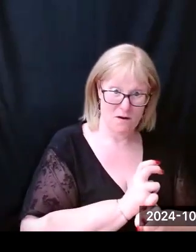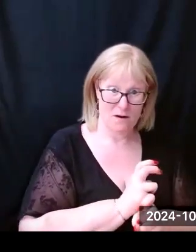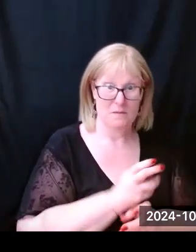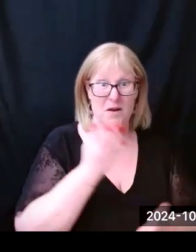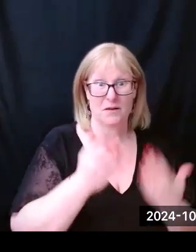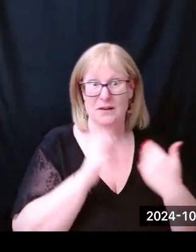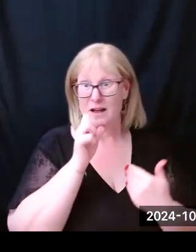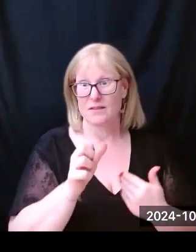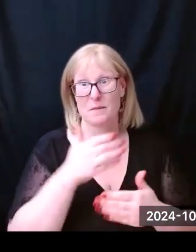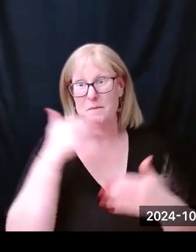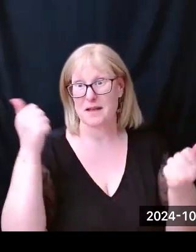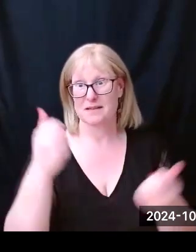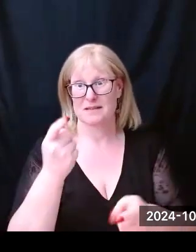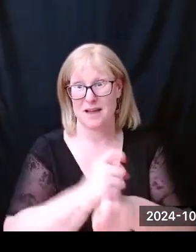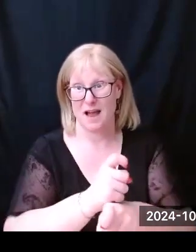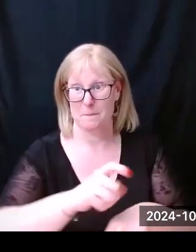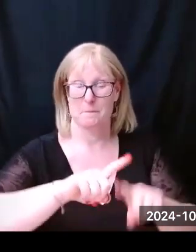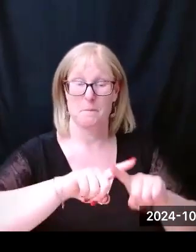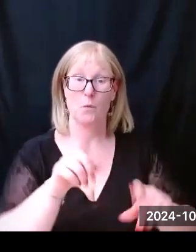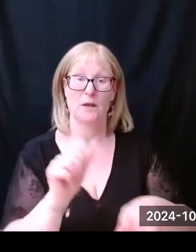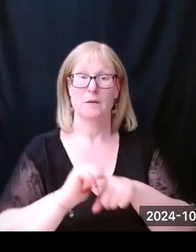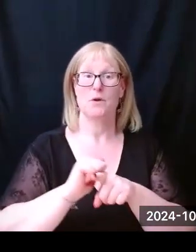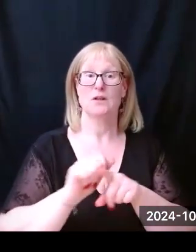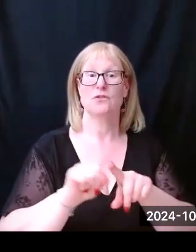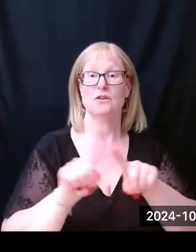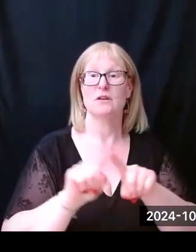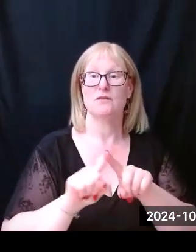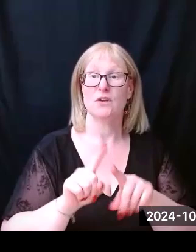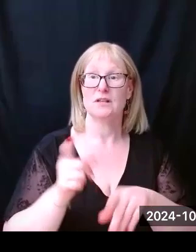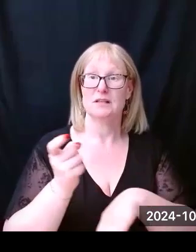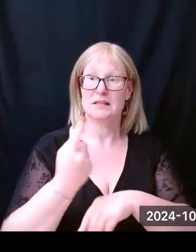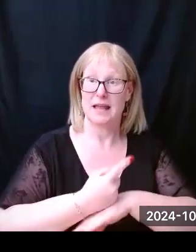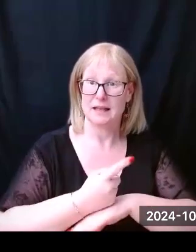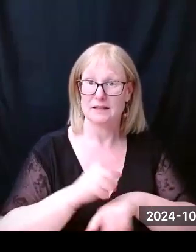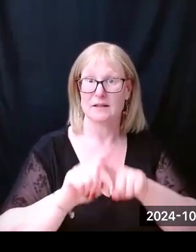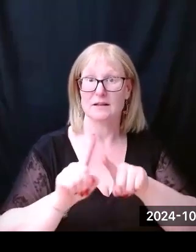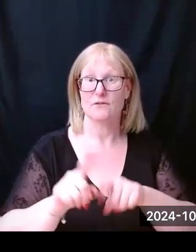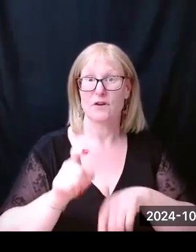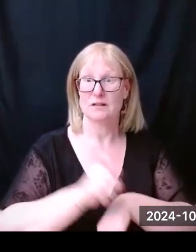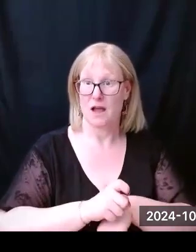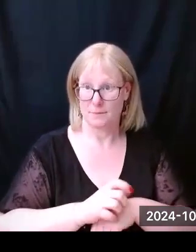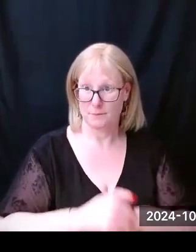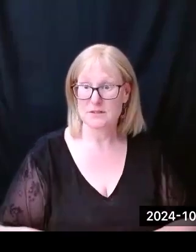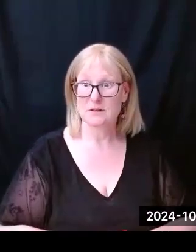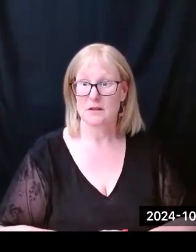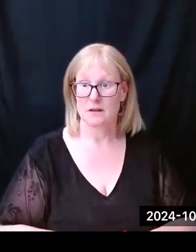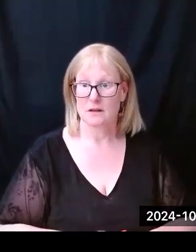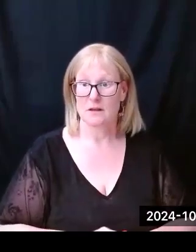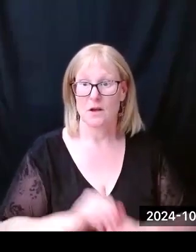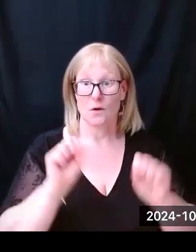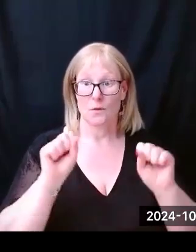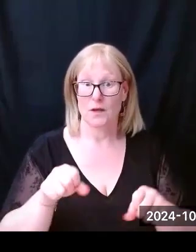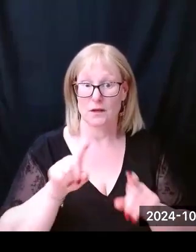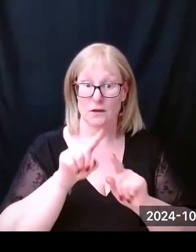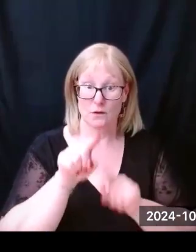But we can practice it on other days and other times, right? And those are the days where we can go like, you know, honey, we're going to go to the store today.